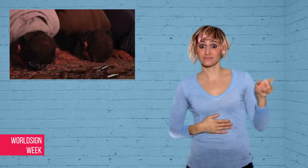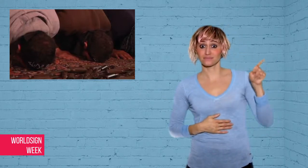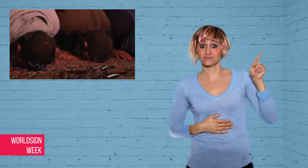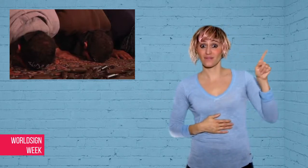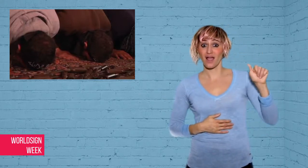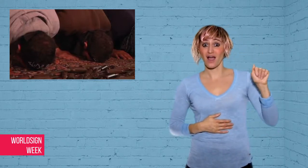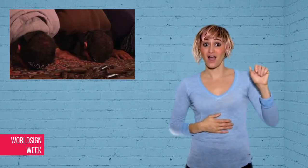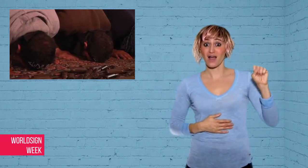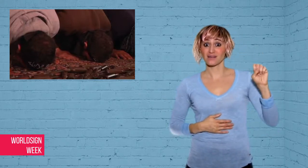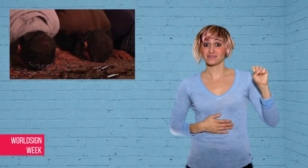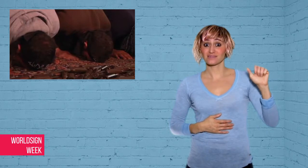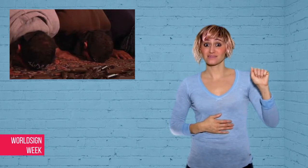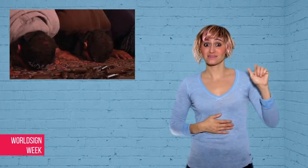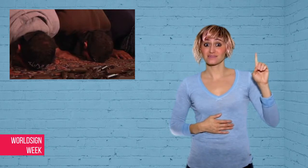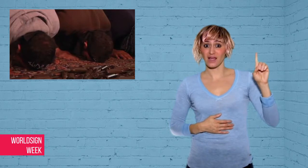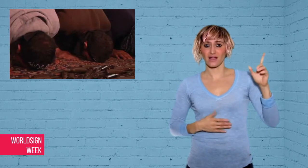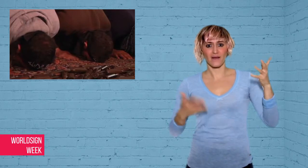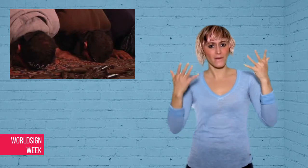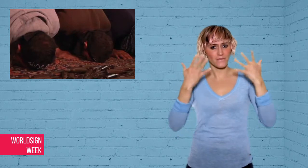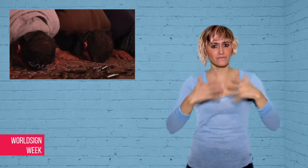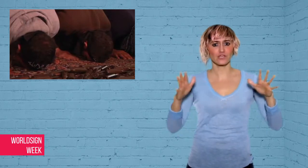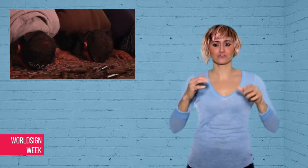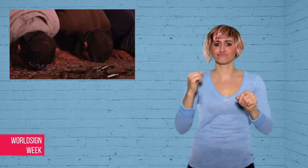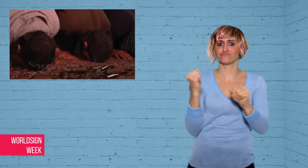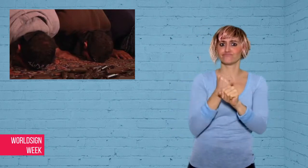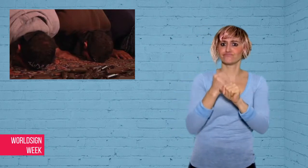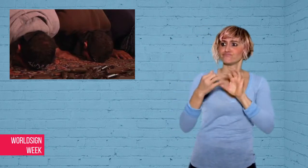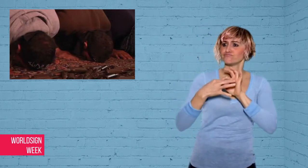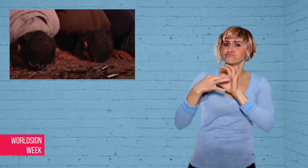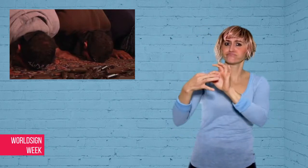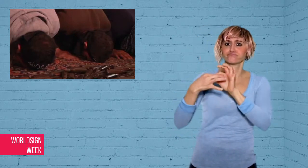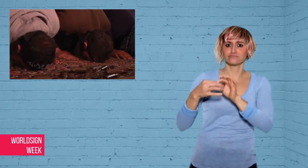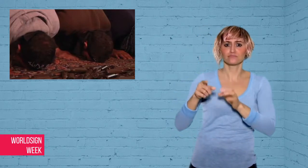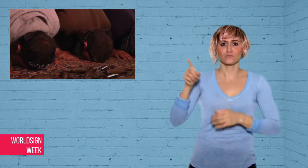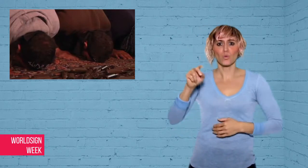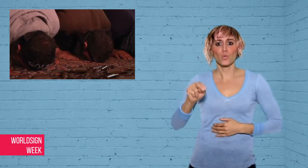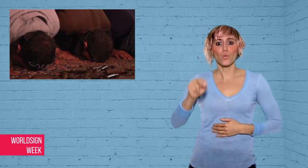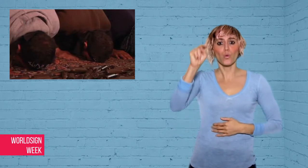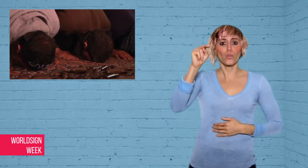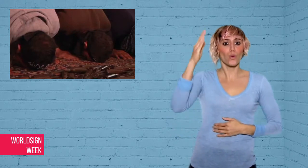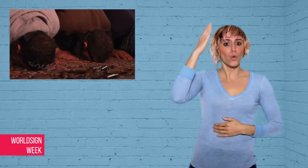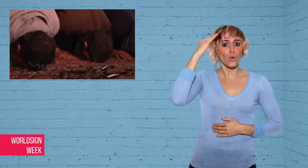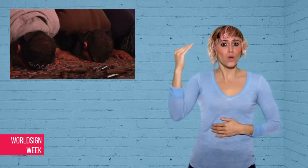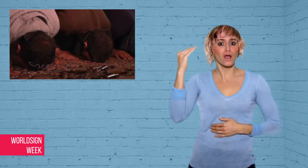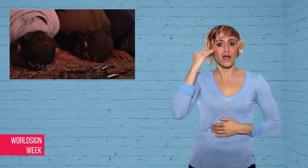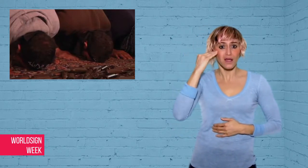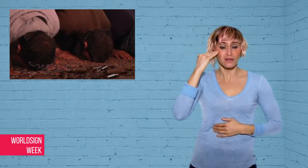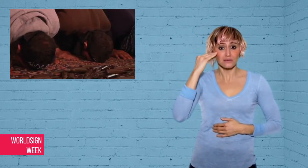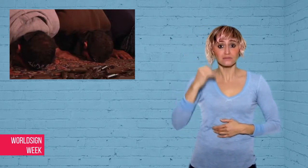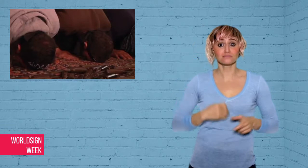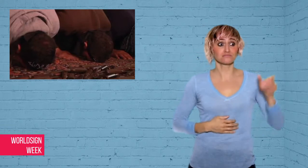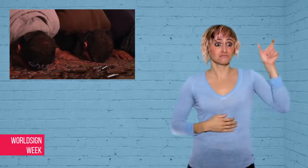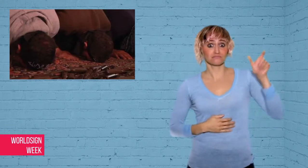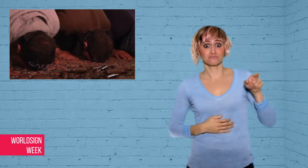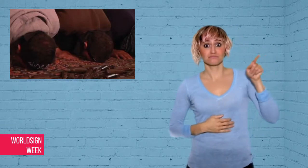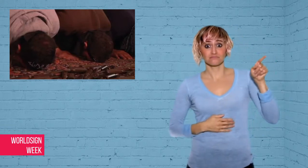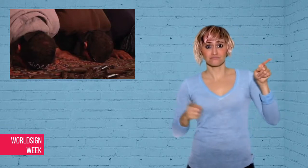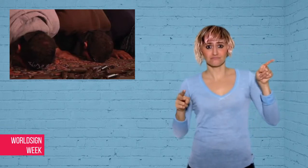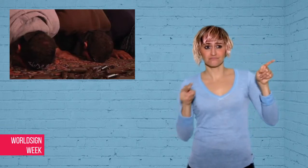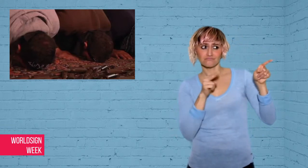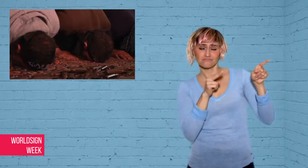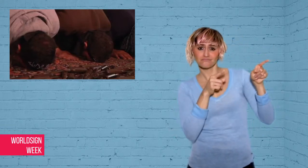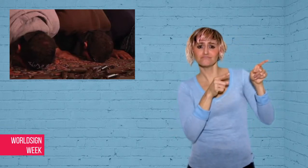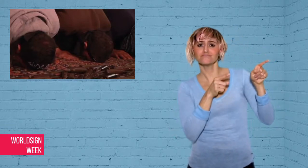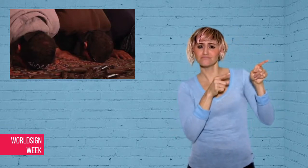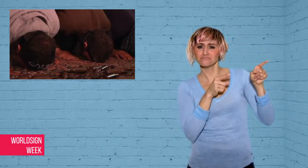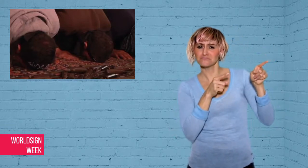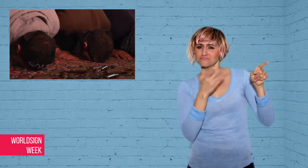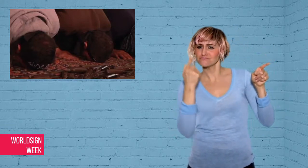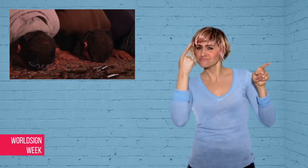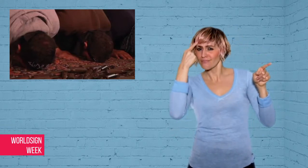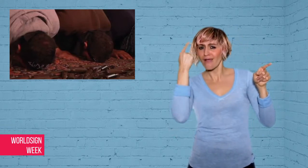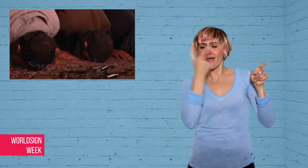Assad has worked with North Korea, believed to